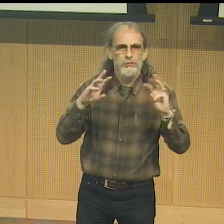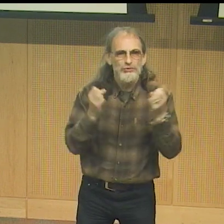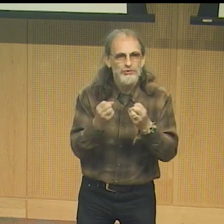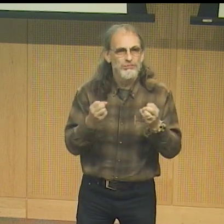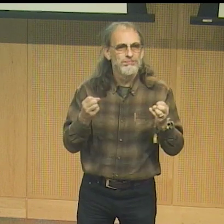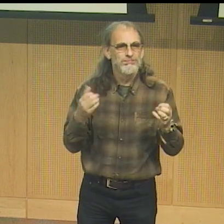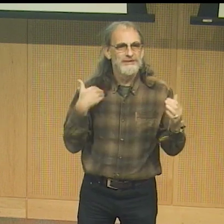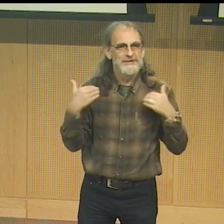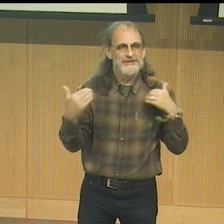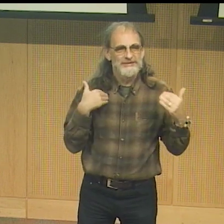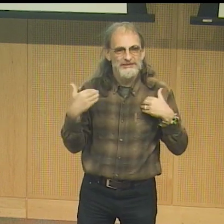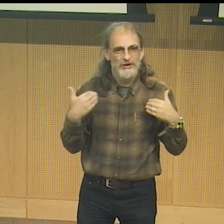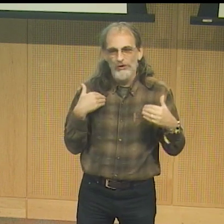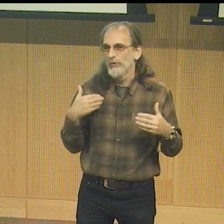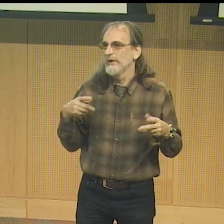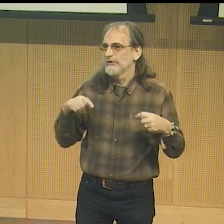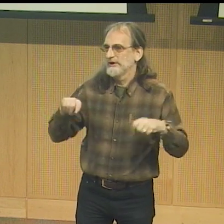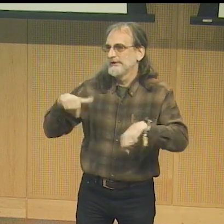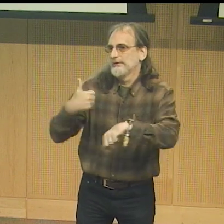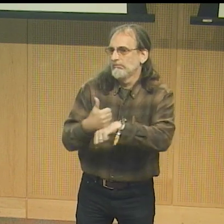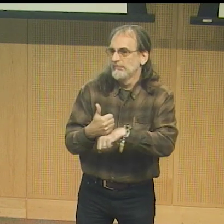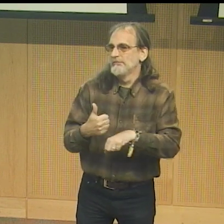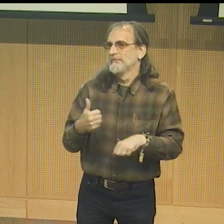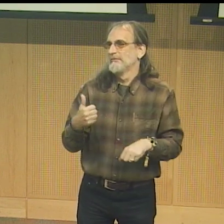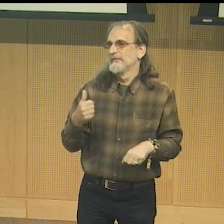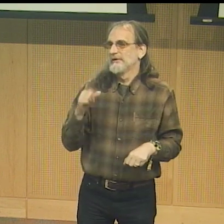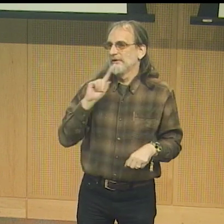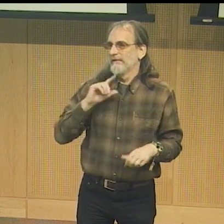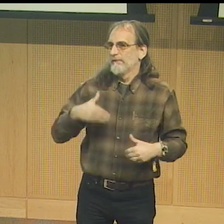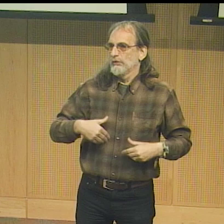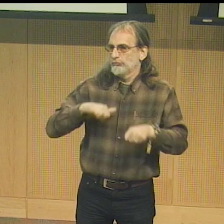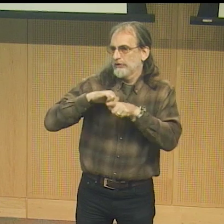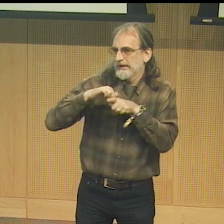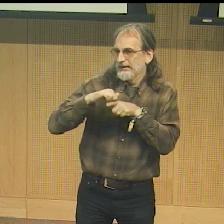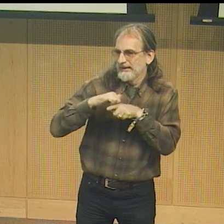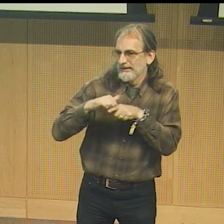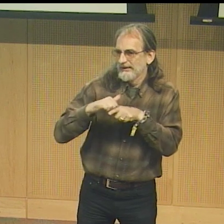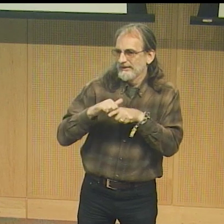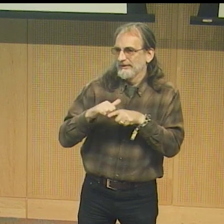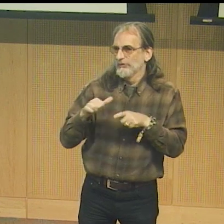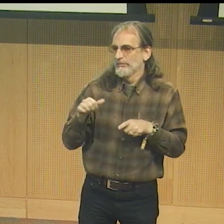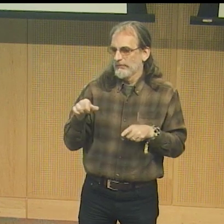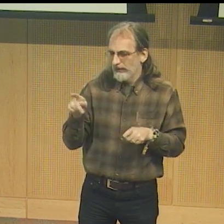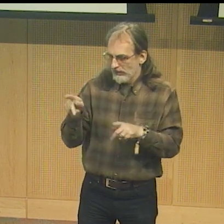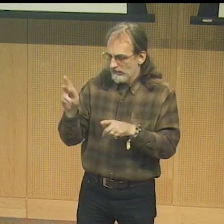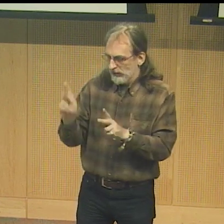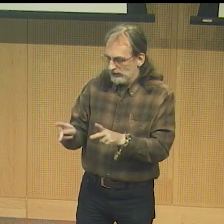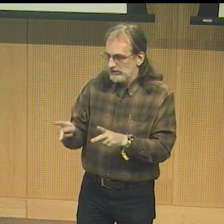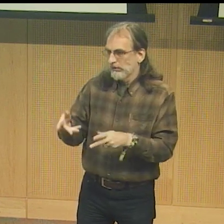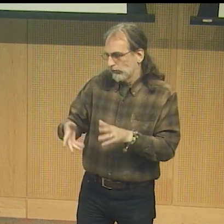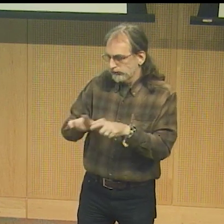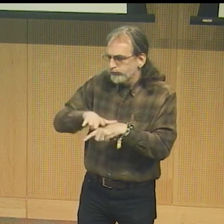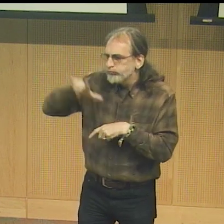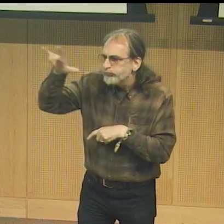I was asked repeatedly to host workshops, to provide Deafhood training,